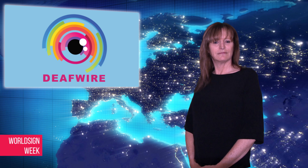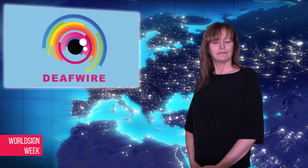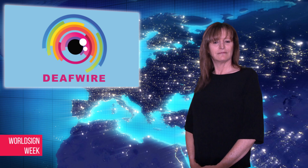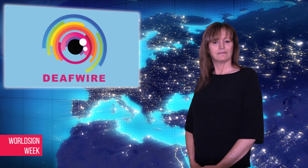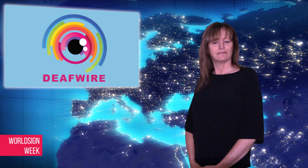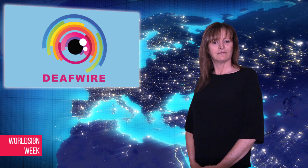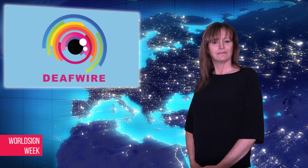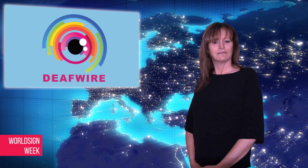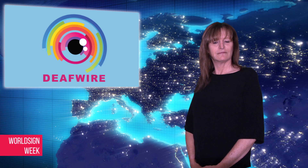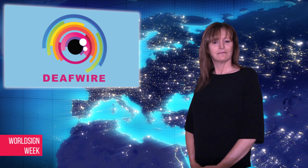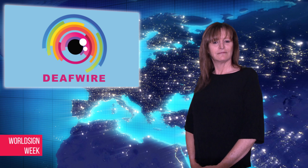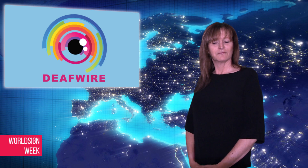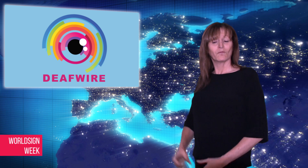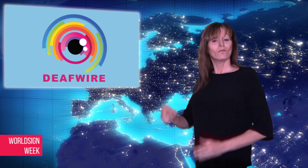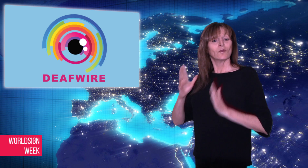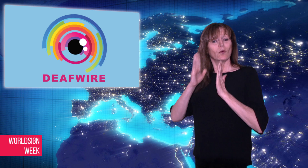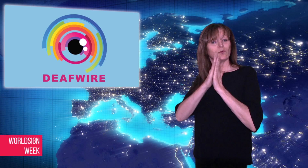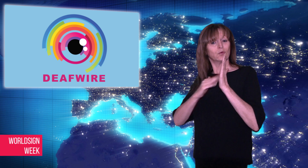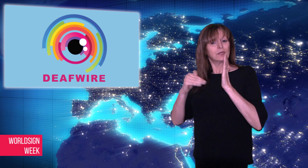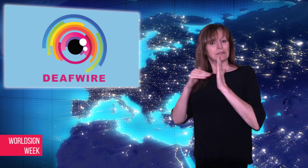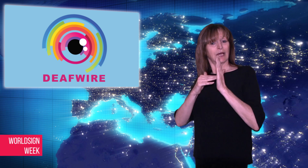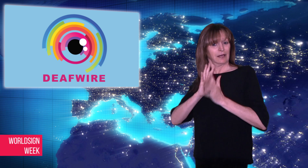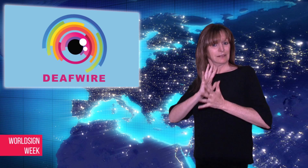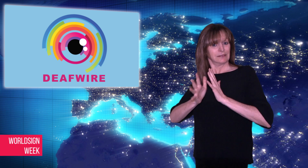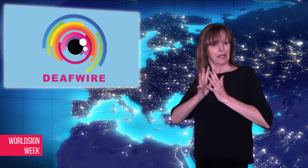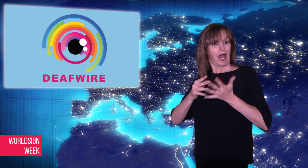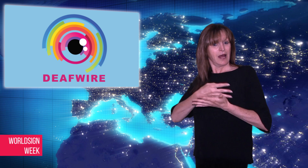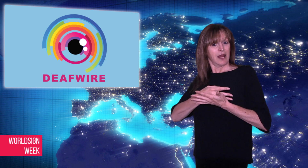languages in the country along with